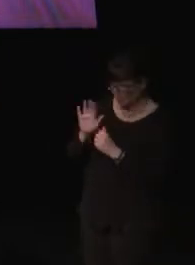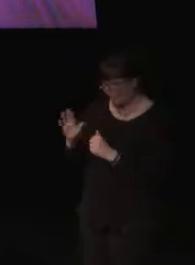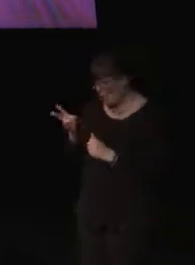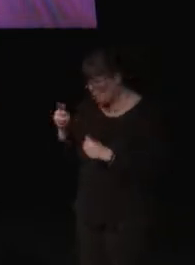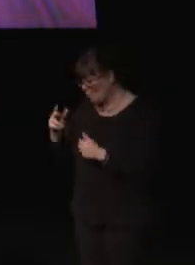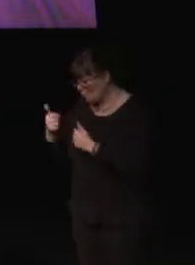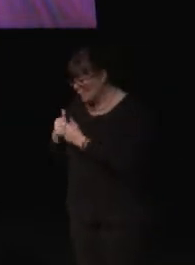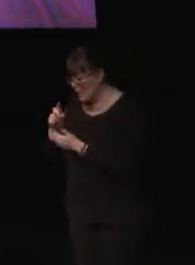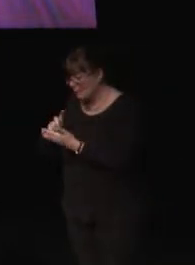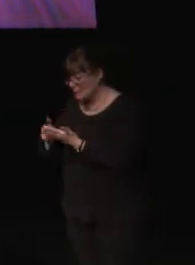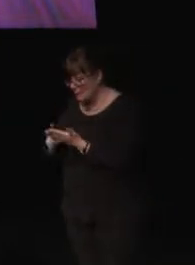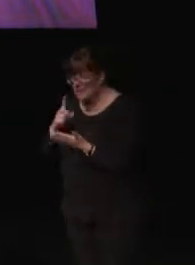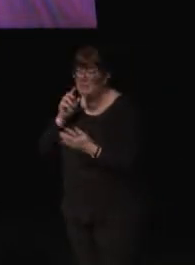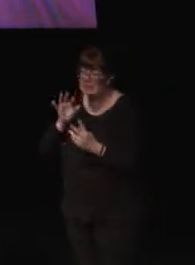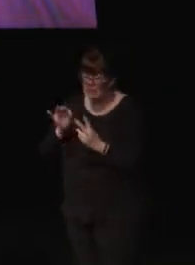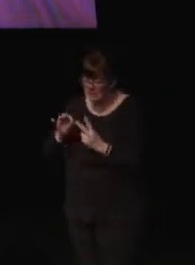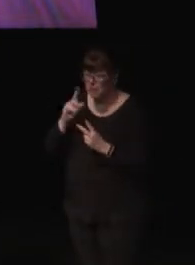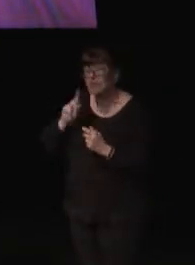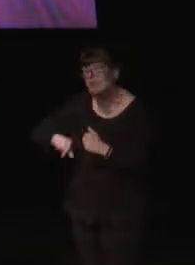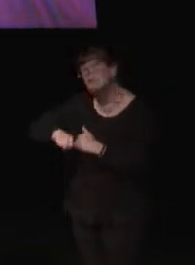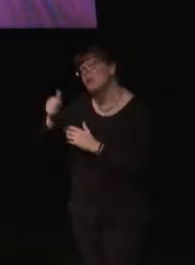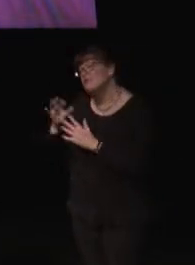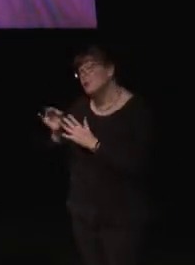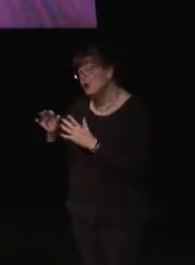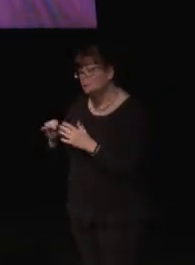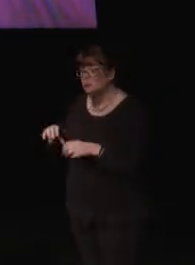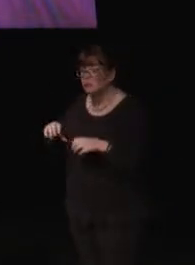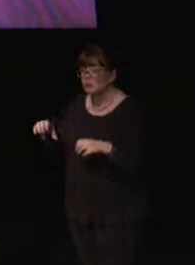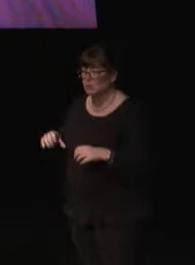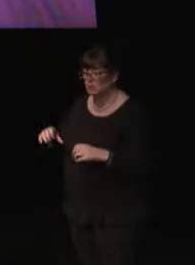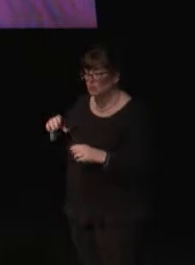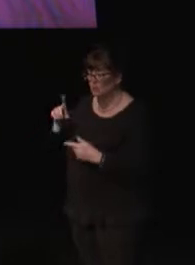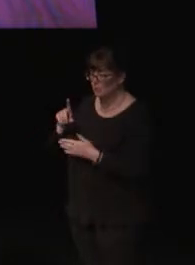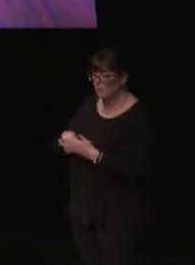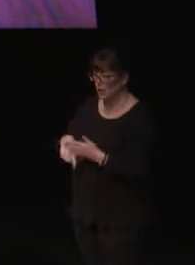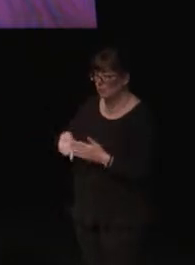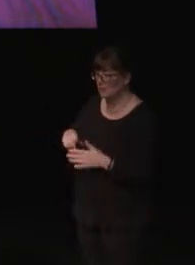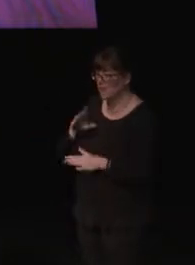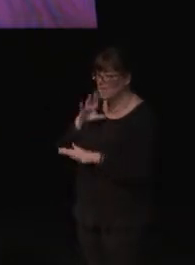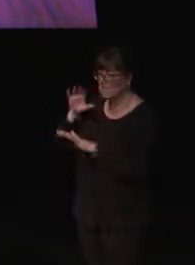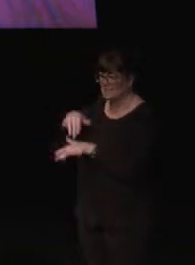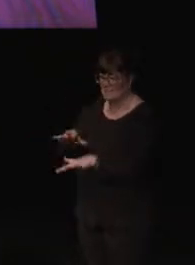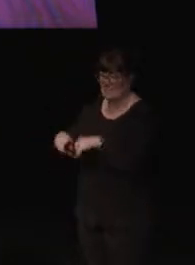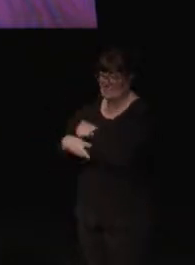So, the other option is to do what Sea of Thieves did, where you have a custom text window